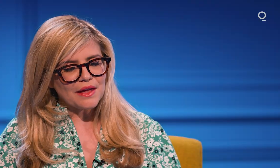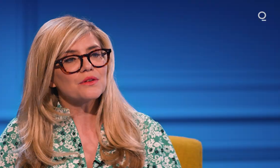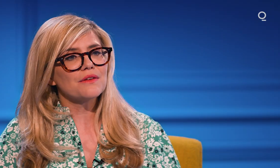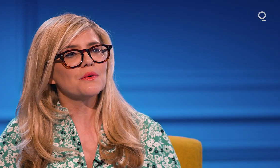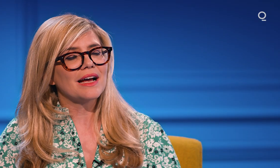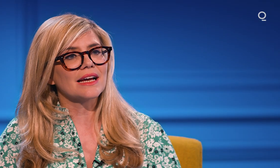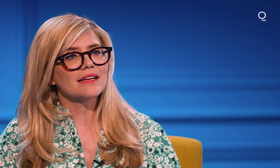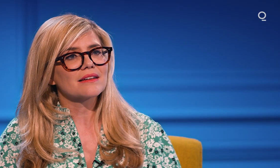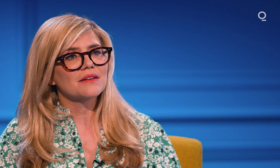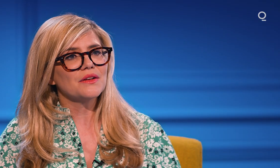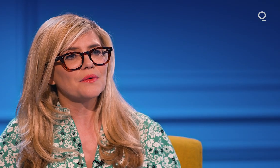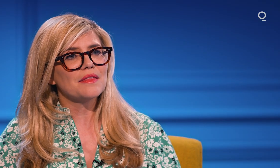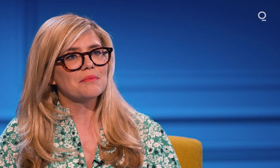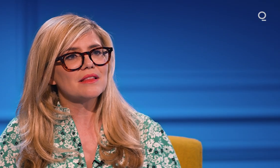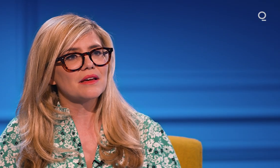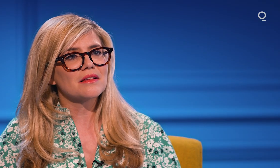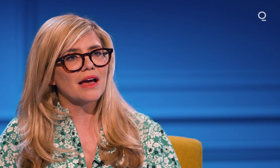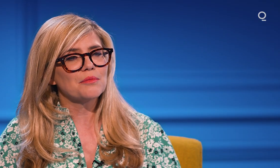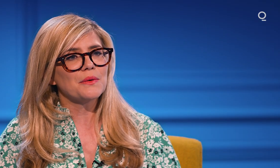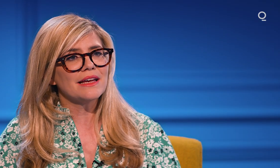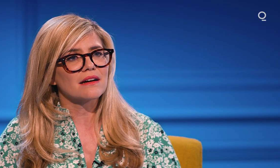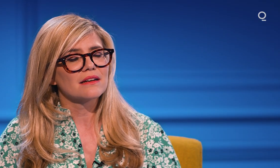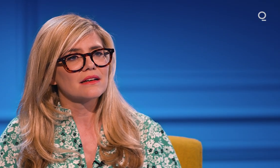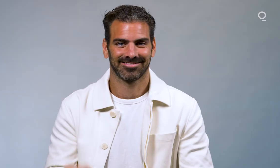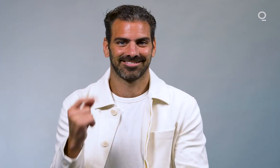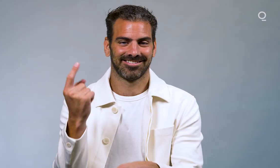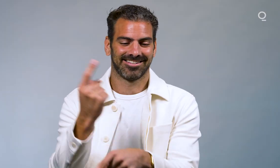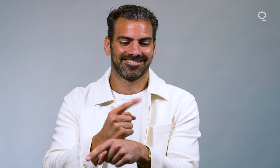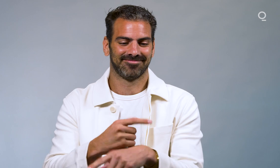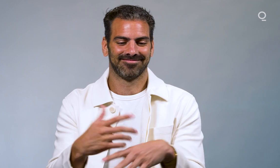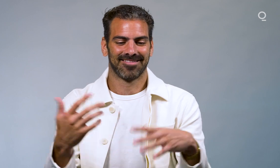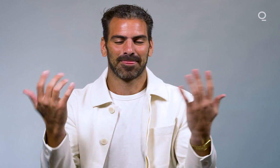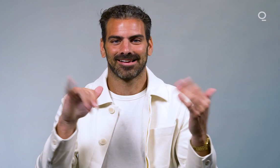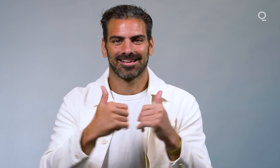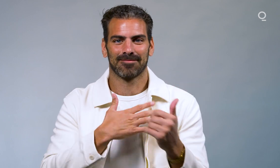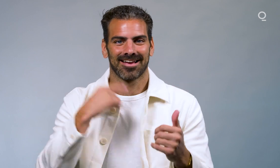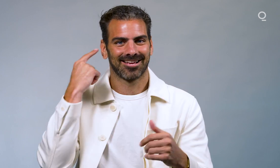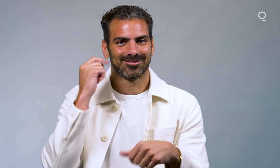that they could give you a headache, you know, in the bid to, to help you hear. Yep.